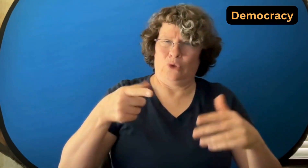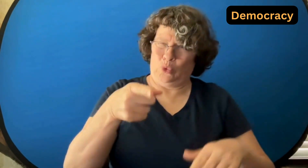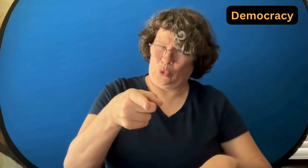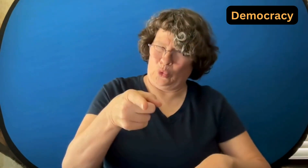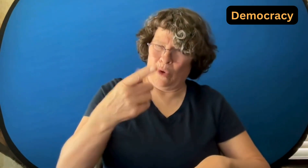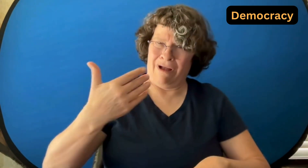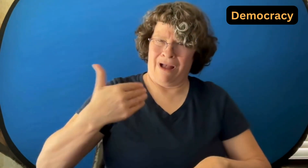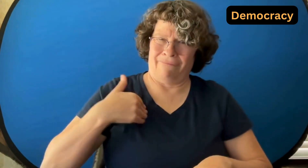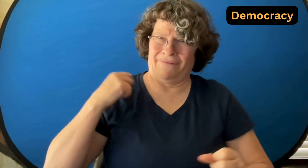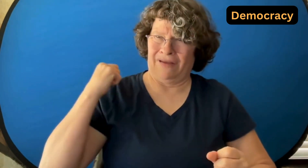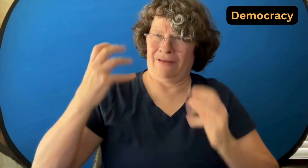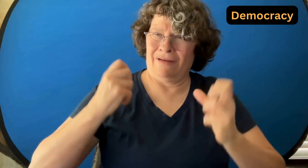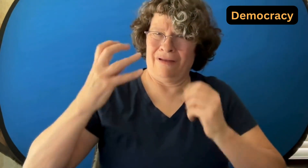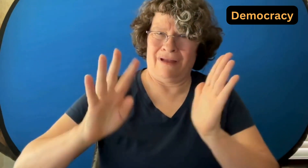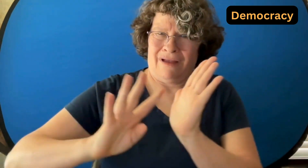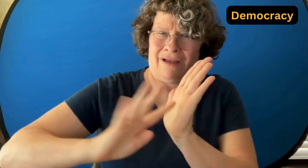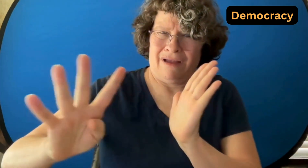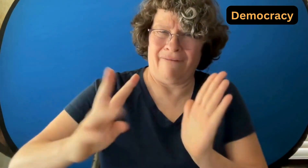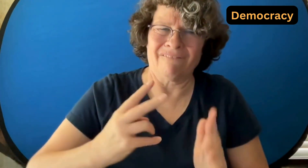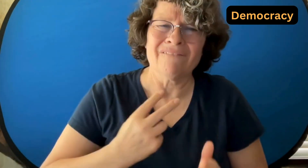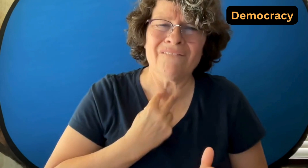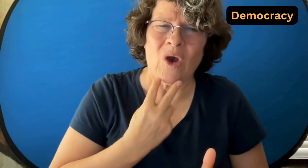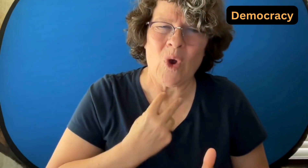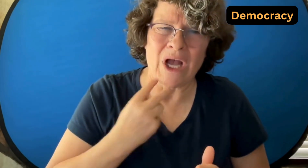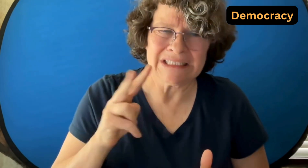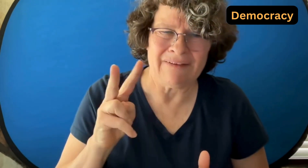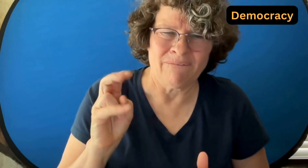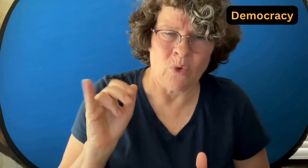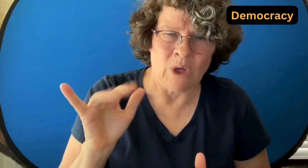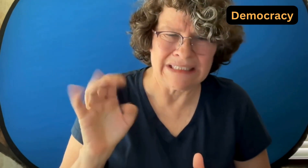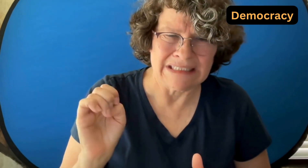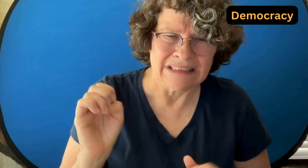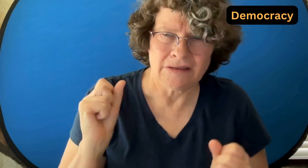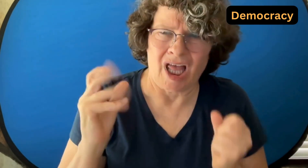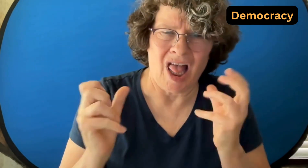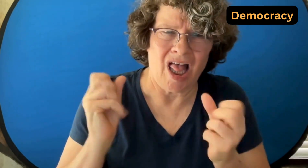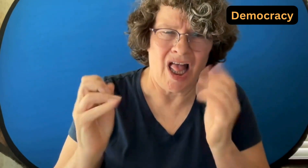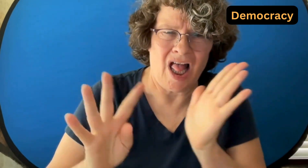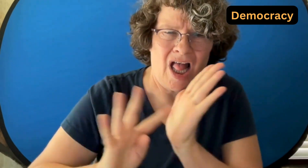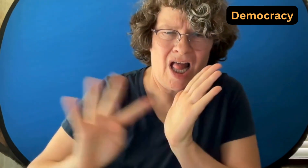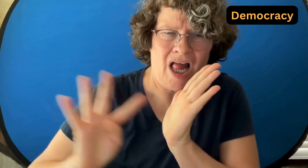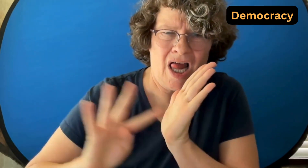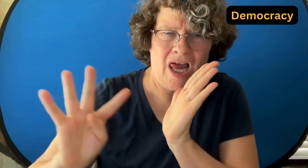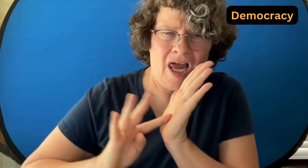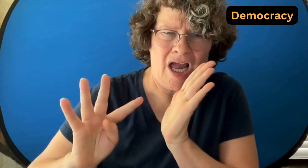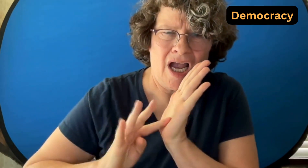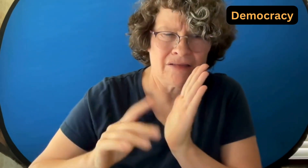you have a VOICE